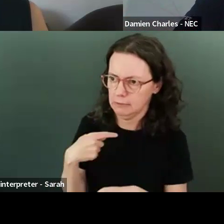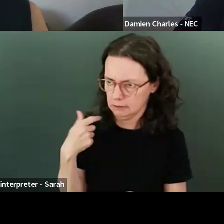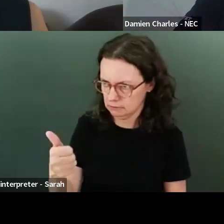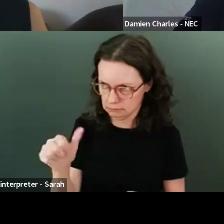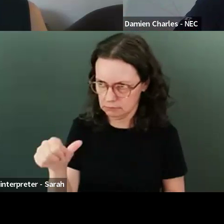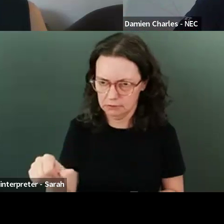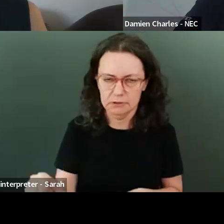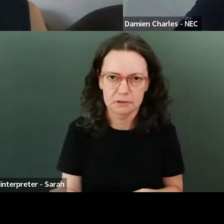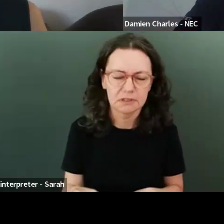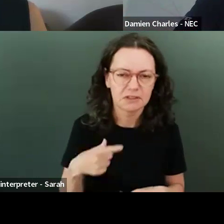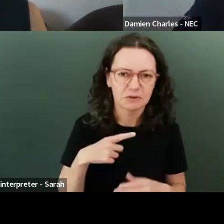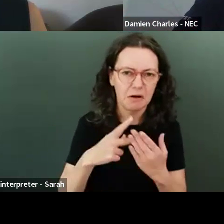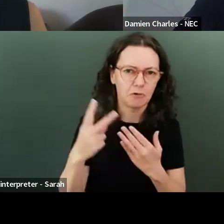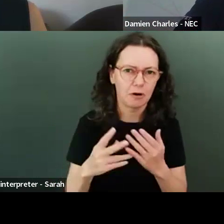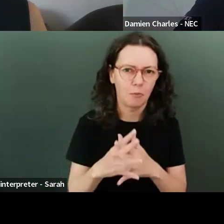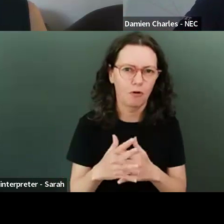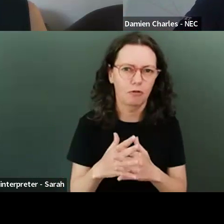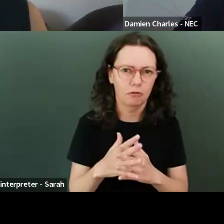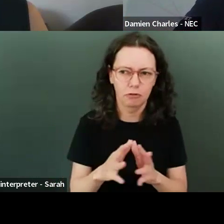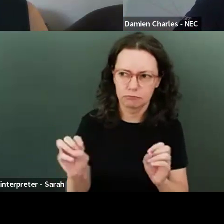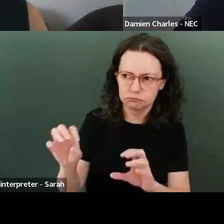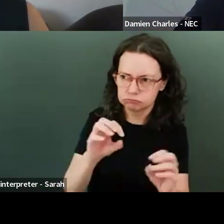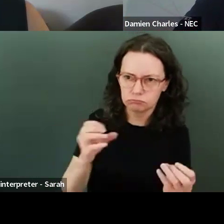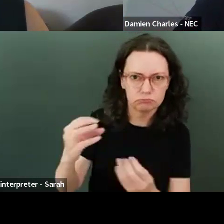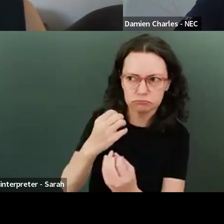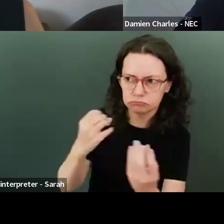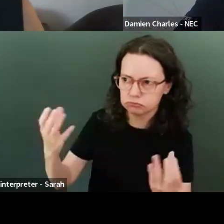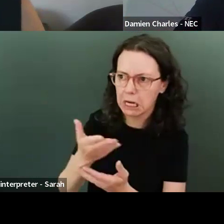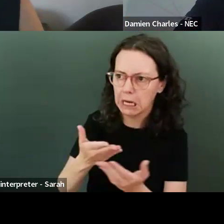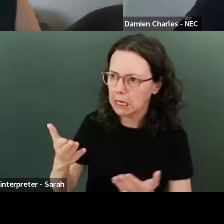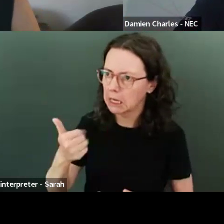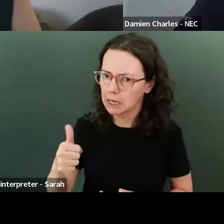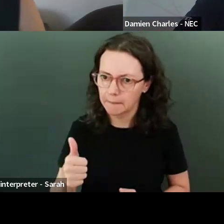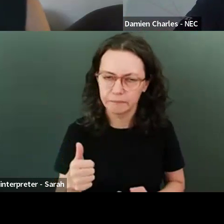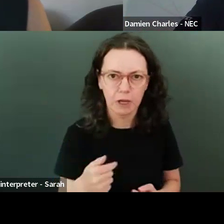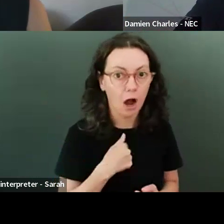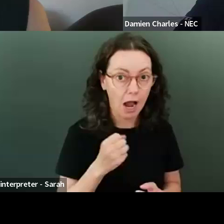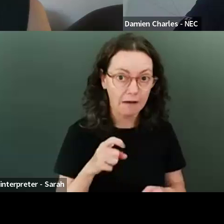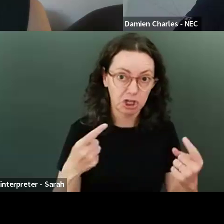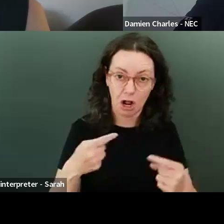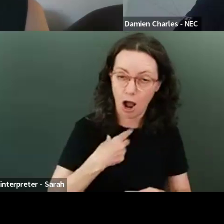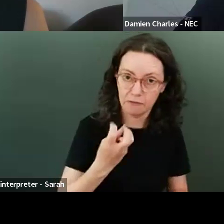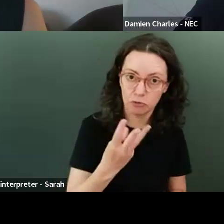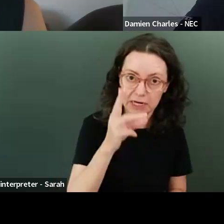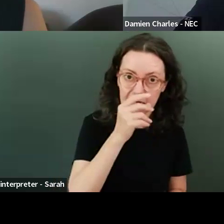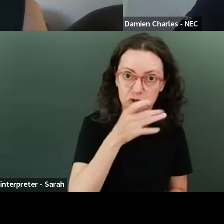being part of that program and really focusing on young people. I know how much of a challenge I've got three young